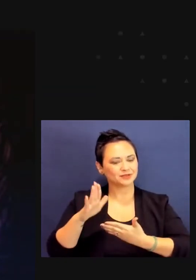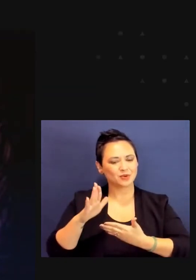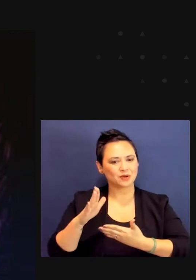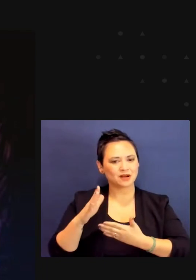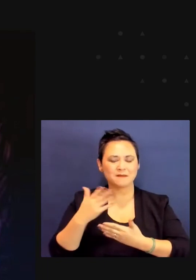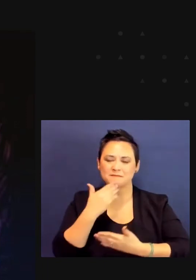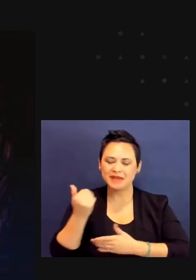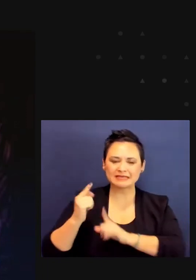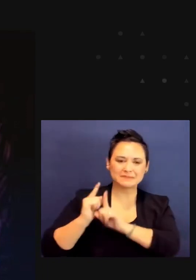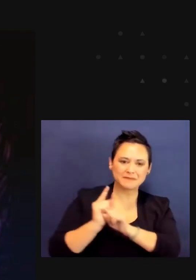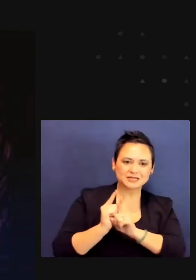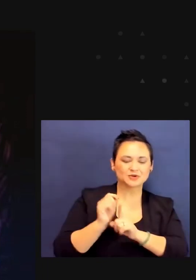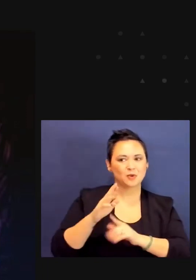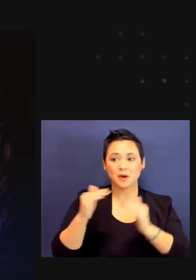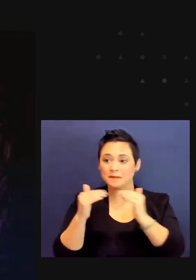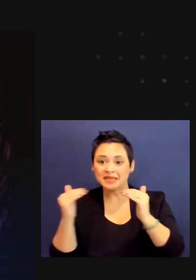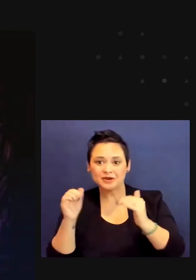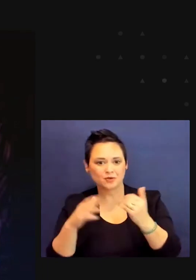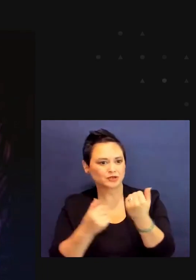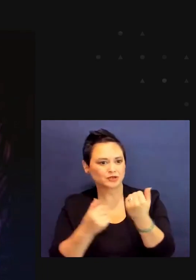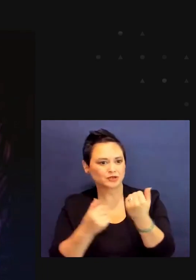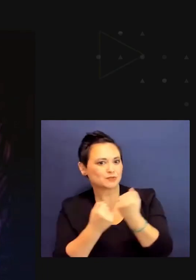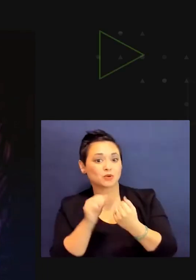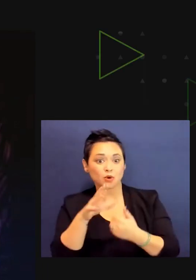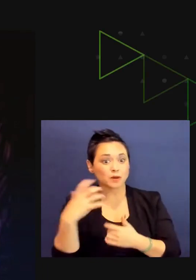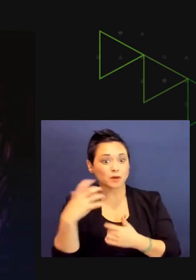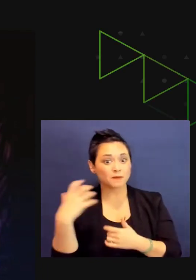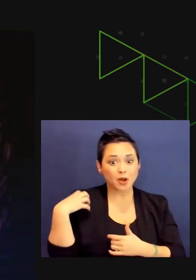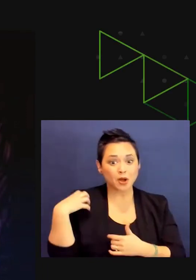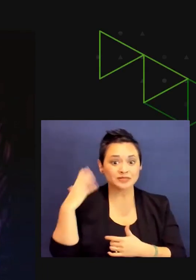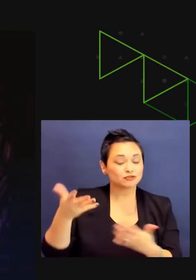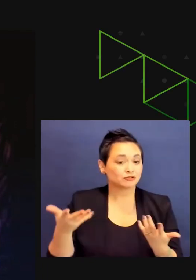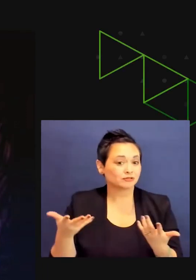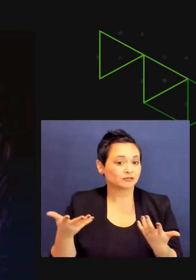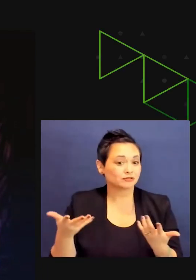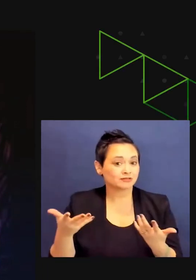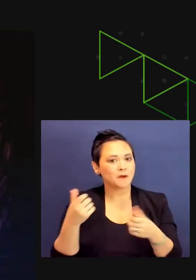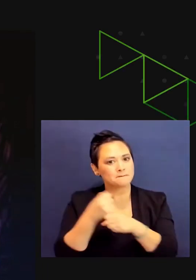And so make, build and sustain that network in a super sustainable and a super mindful way.